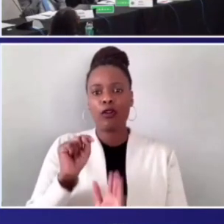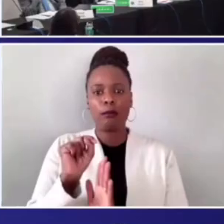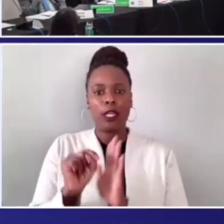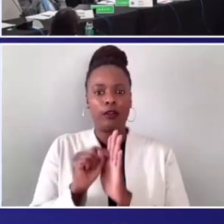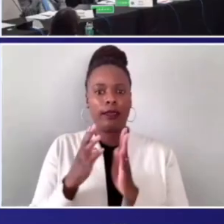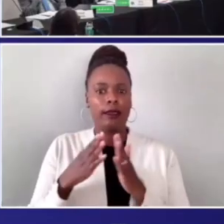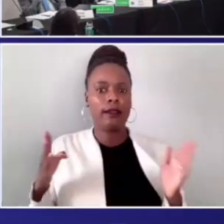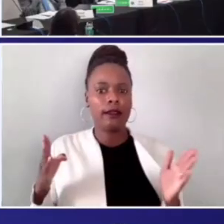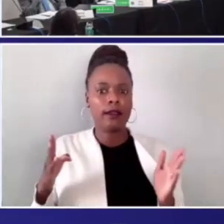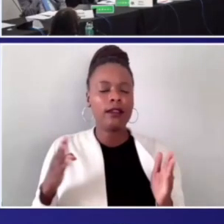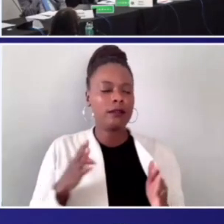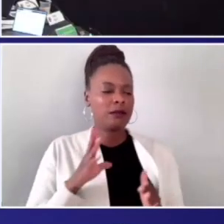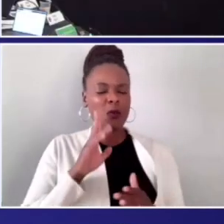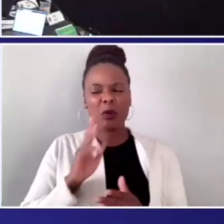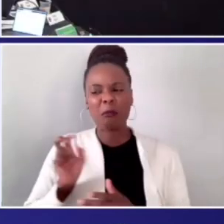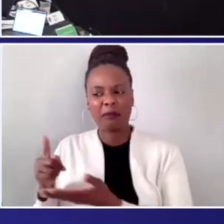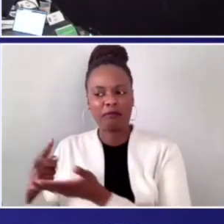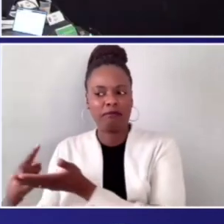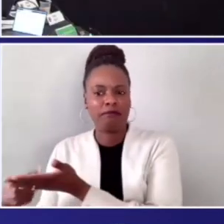Let's take that back. Thank you so much.